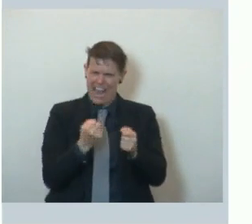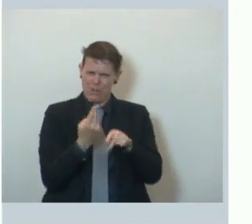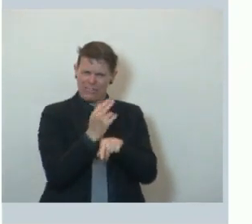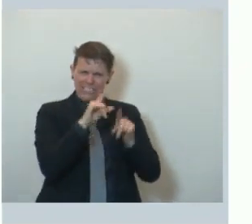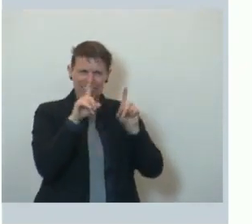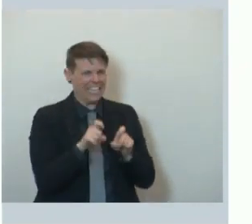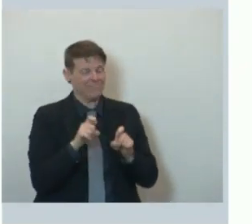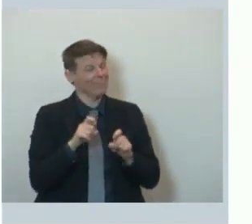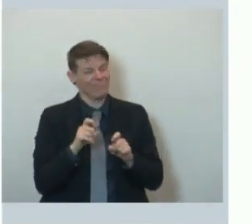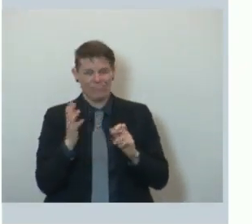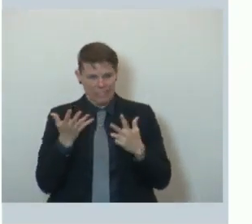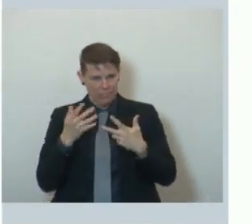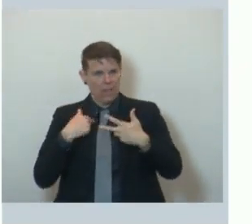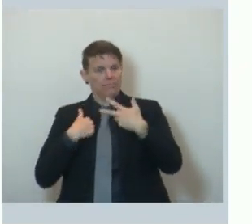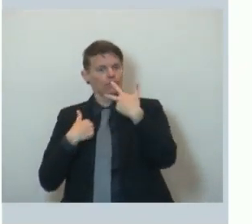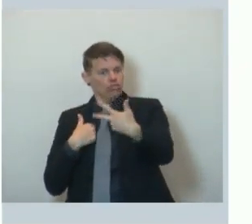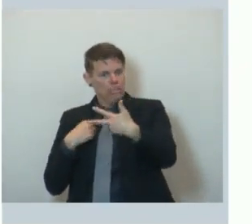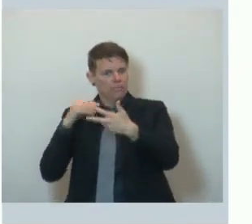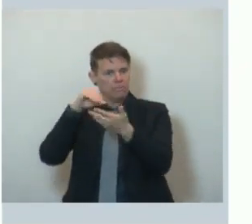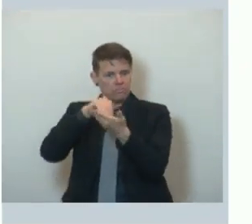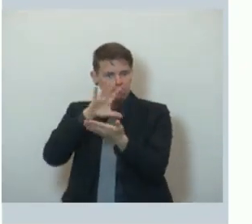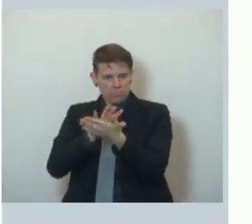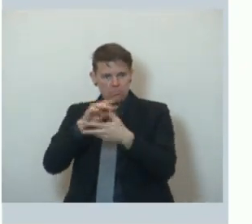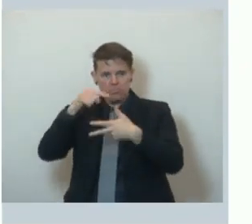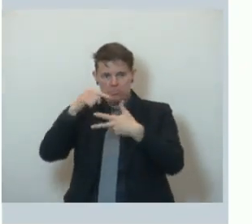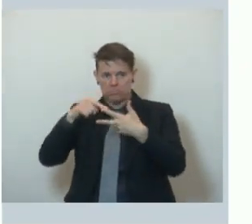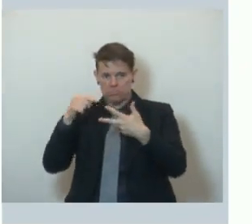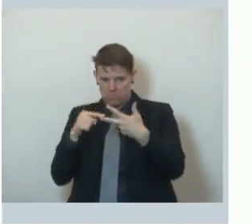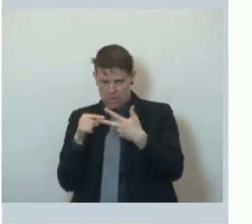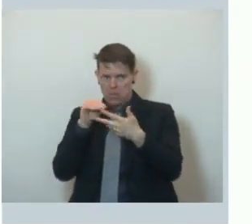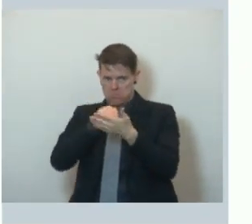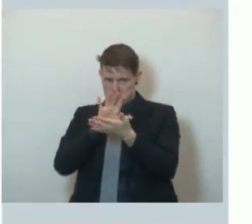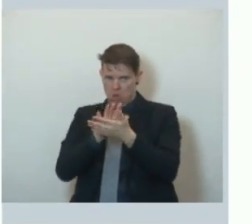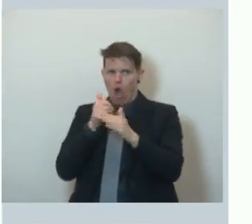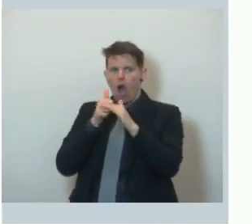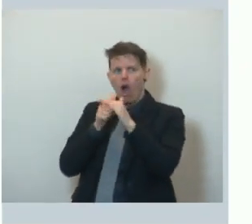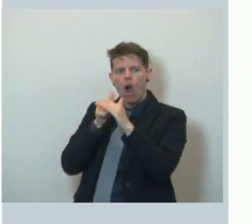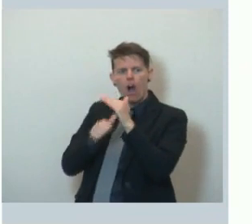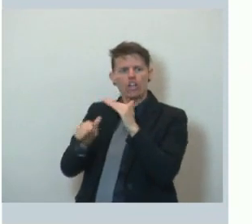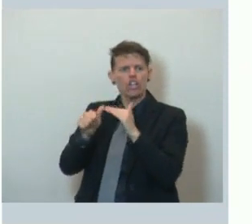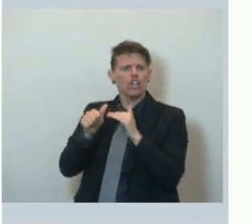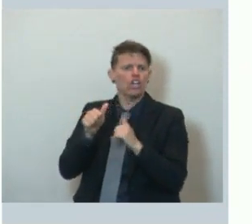WE DON’T HAVE ENOUGH DATA TO KNOW THAT WE SHOULD EVEN BE USING THEM.